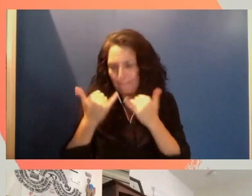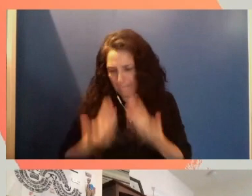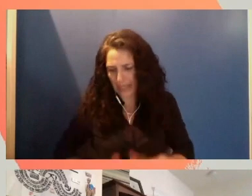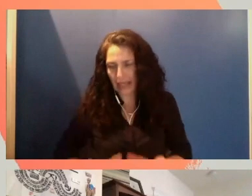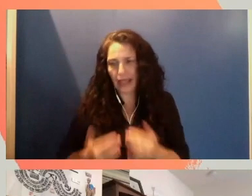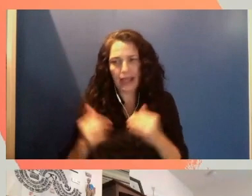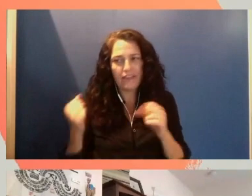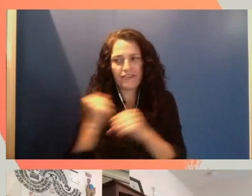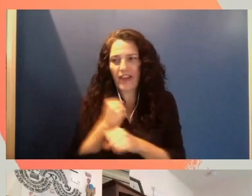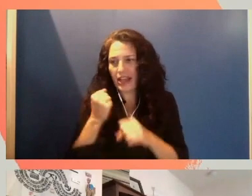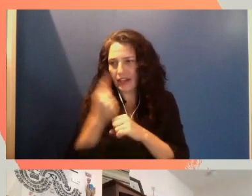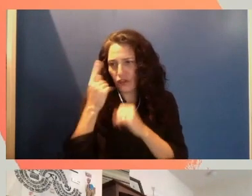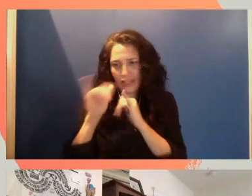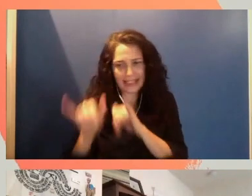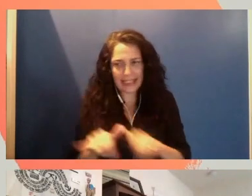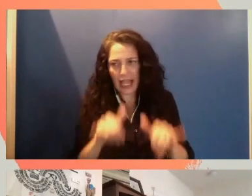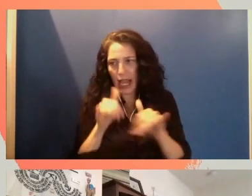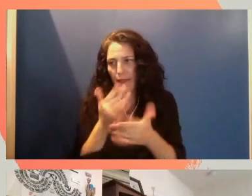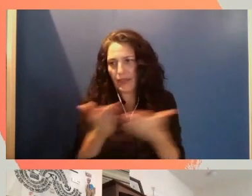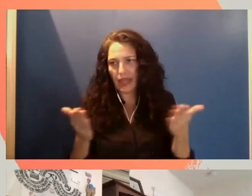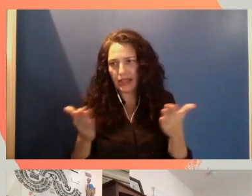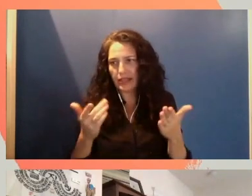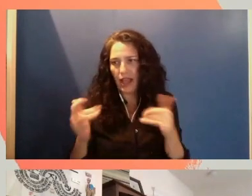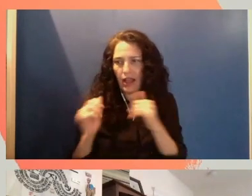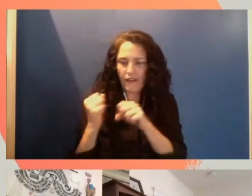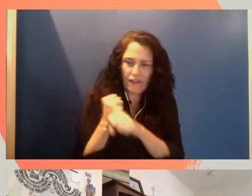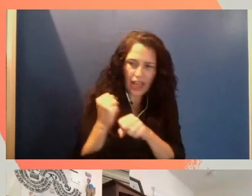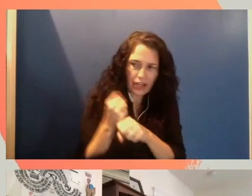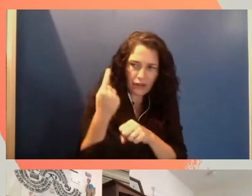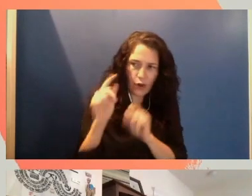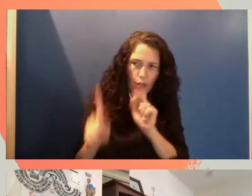And it's always gonna be for the people who aren't